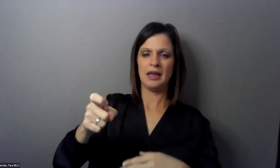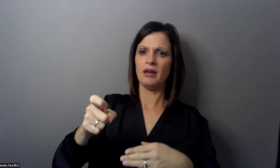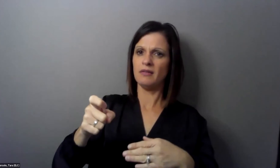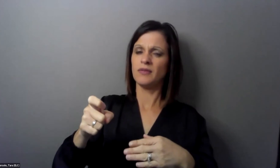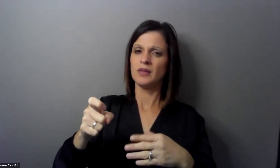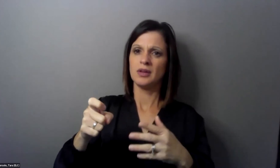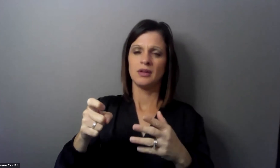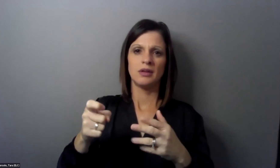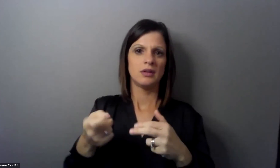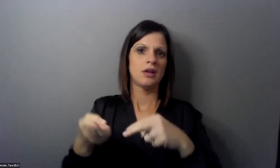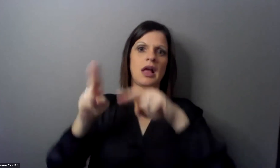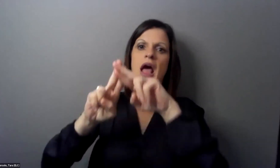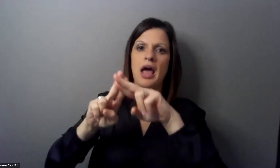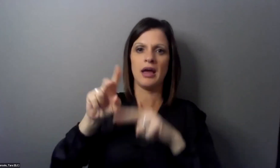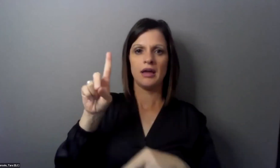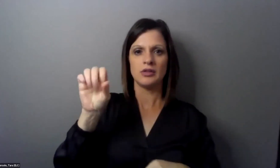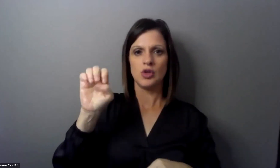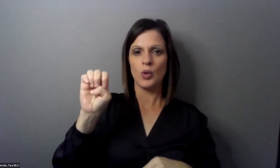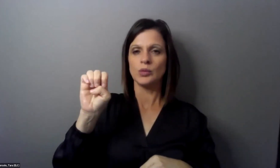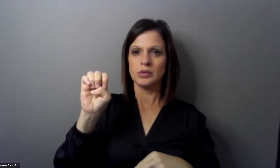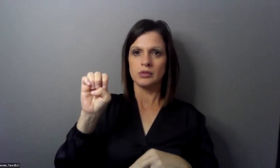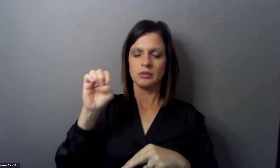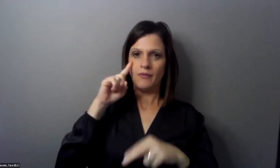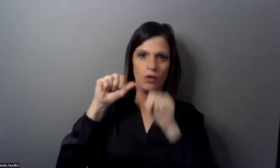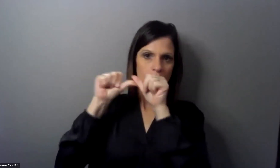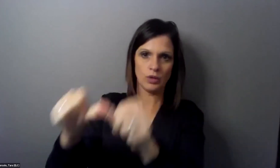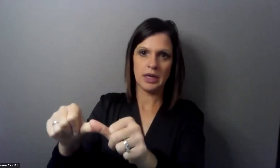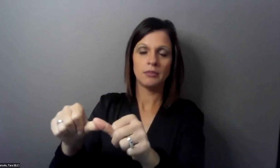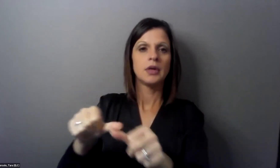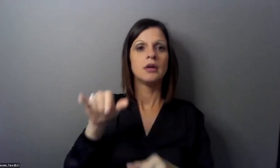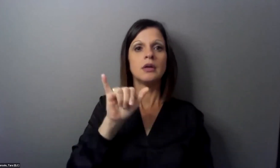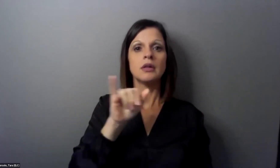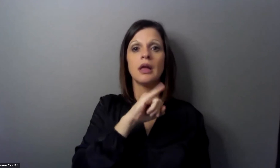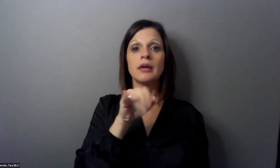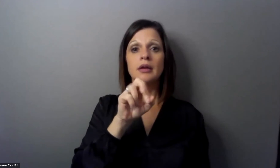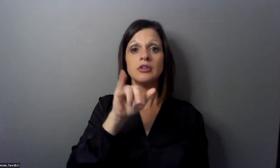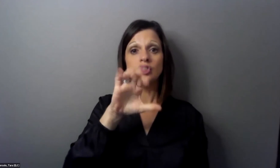Even with Jericho mentioned the diabetic thing. You don't start off at the maximum